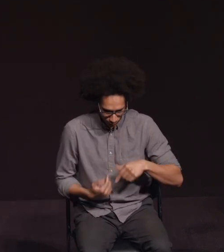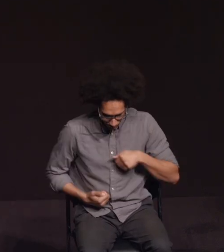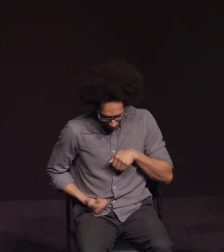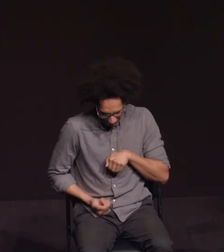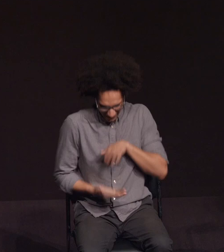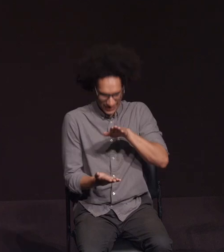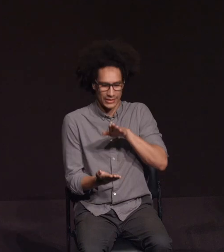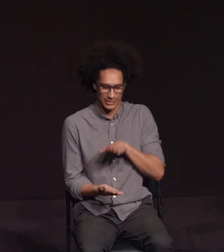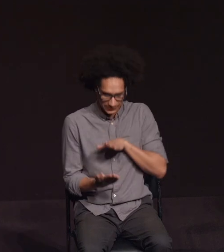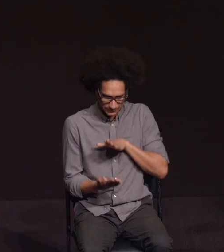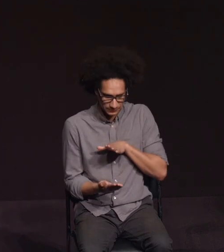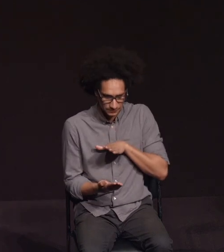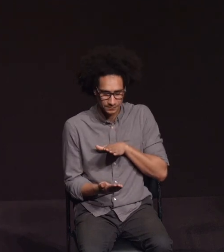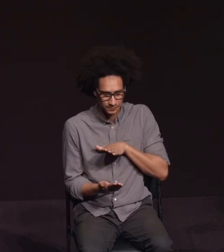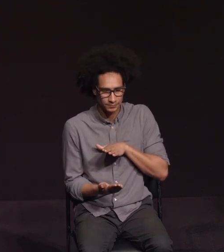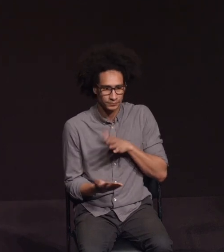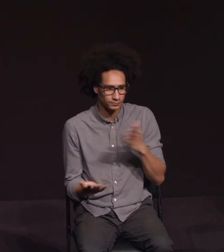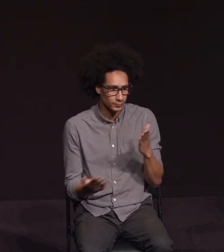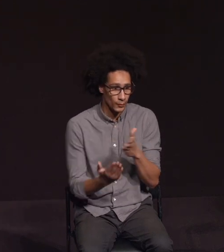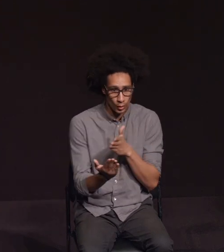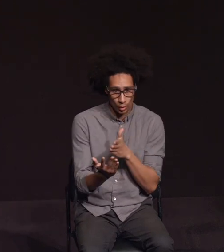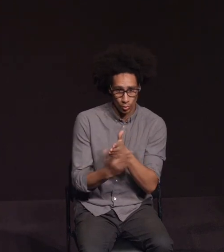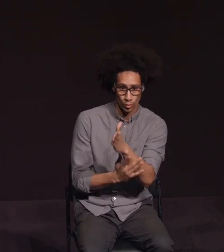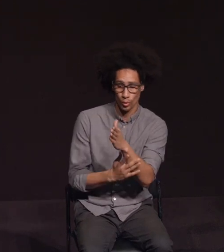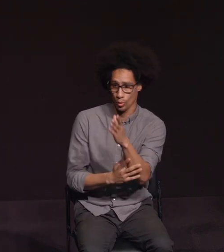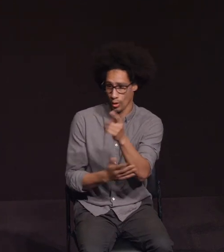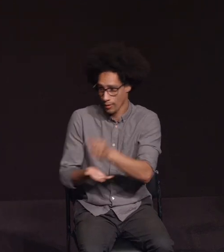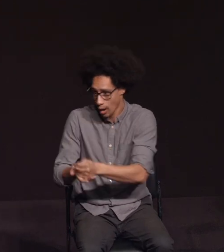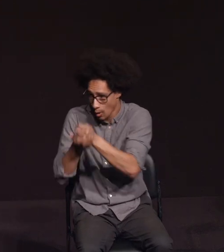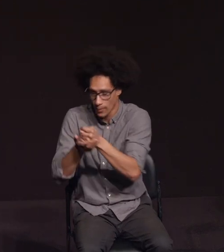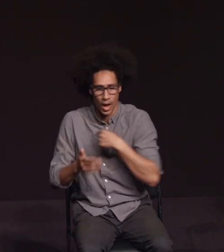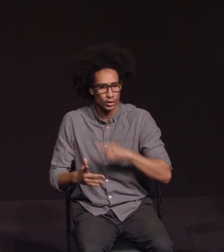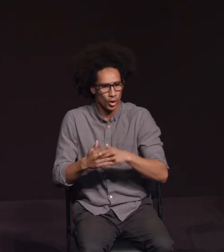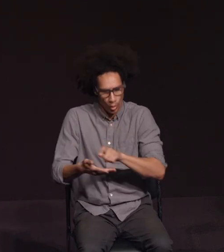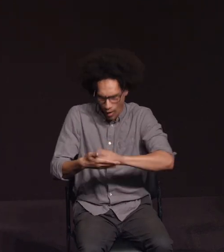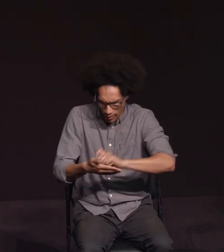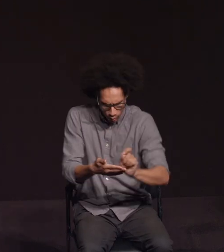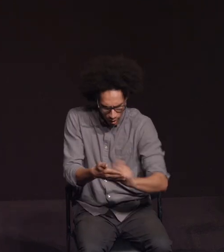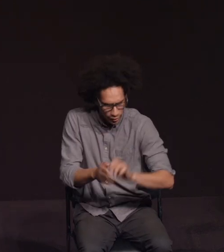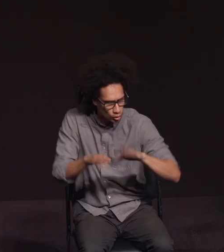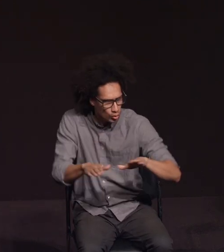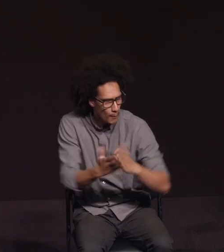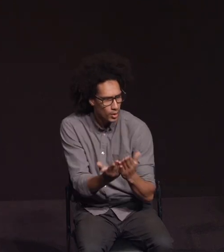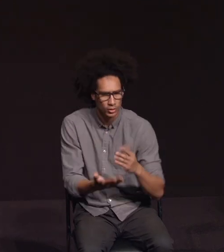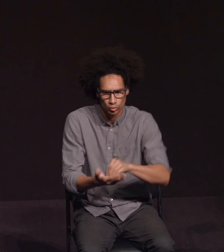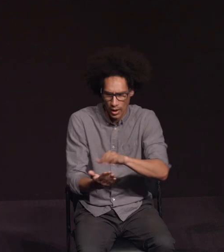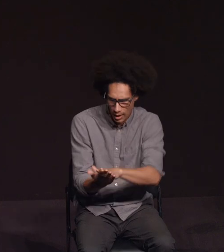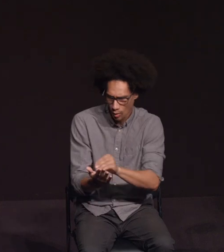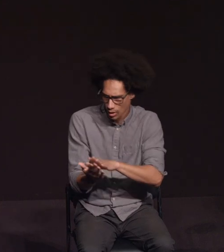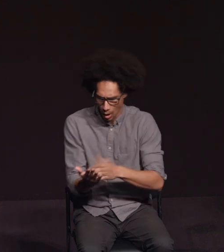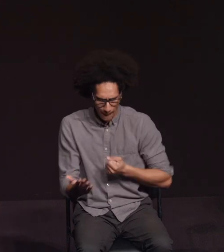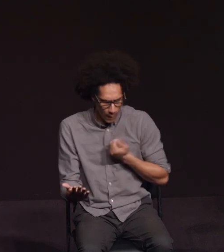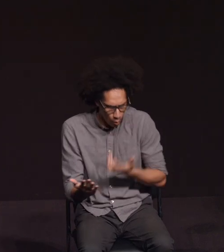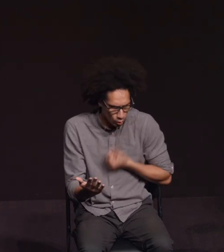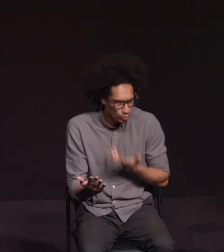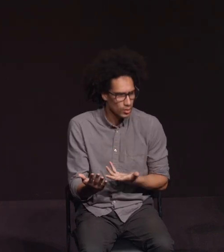And so through my therapy, I started writing; writing children's books, writing things down, writing poetries and poems.